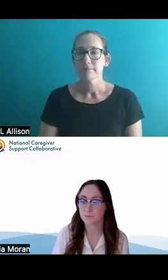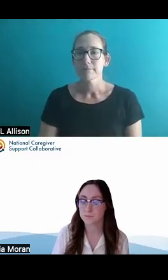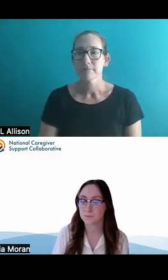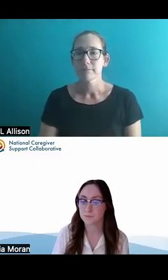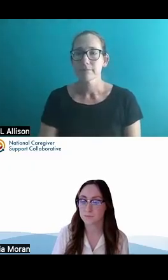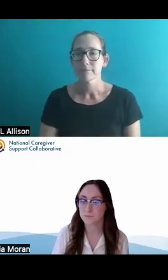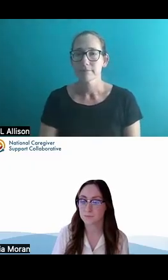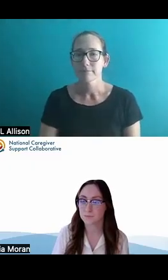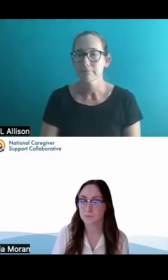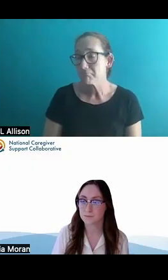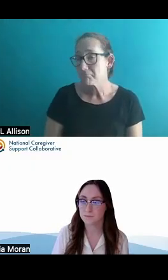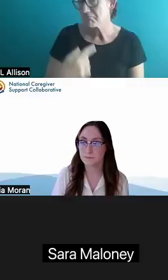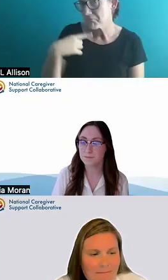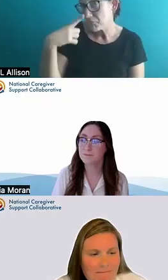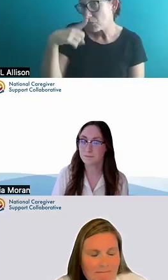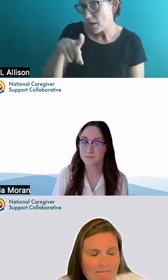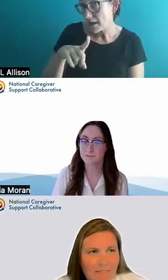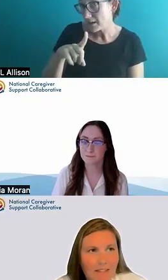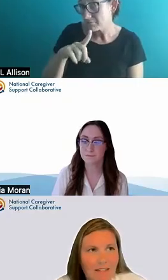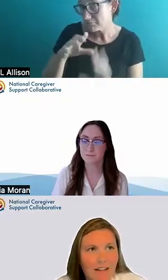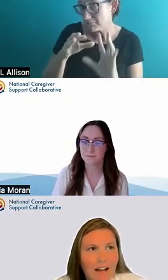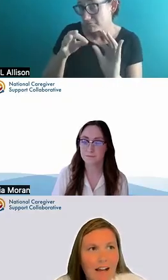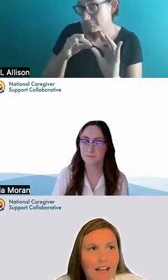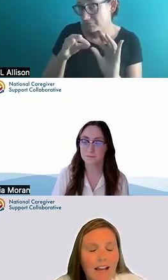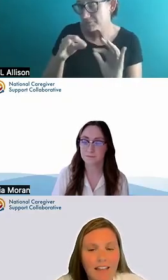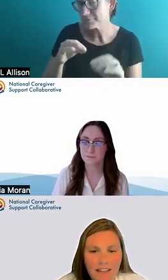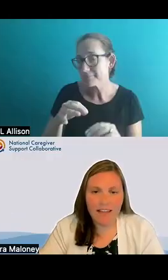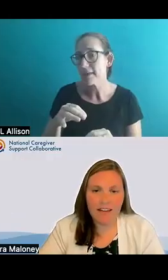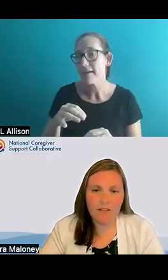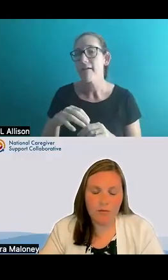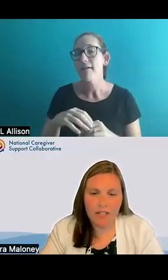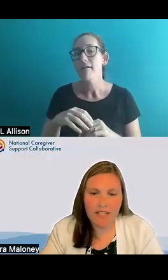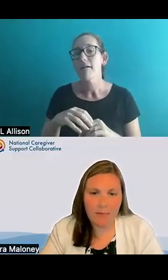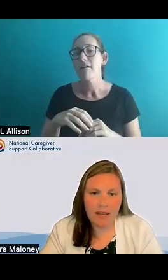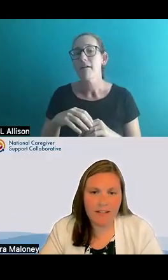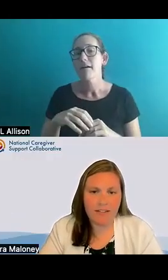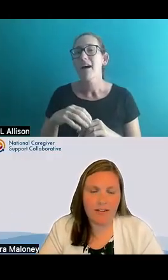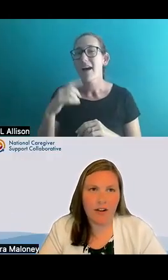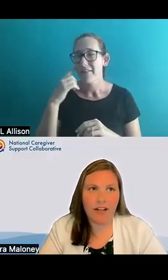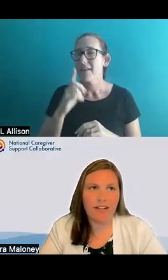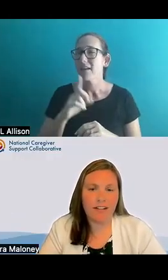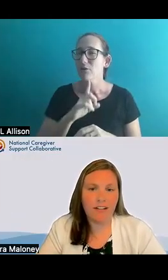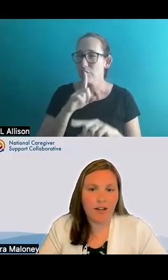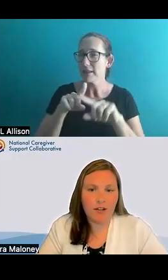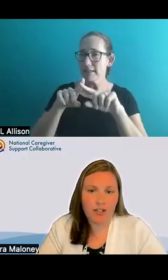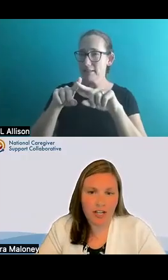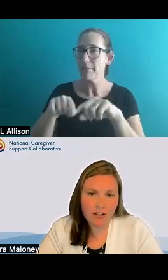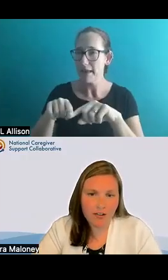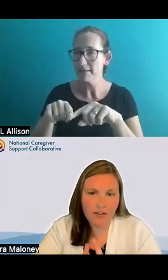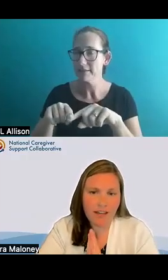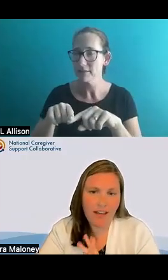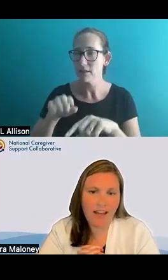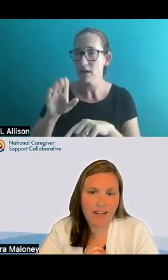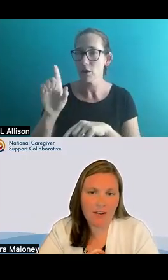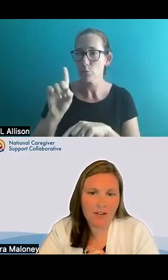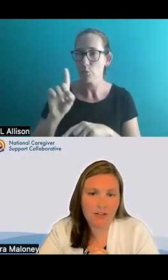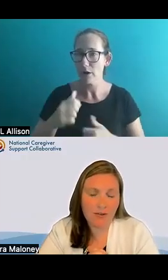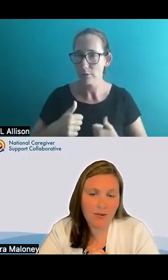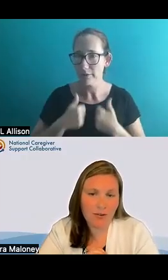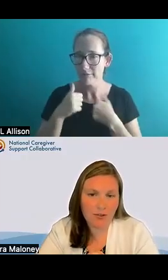I can hop in. I think it really depends on your geography and also who you're